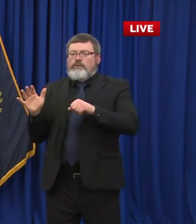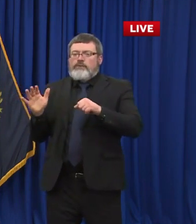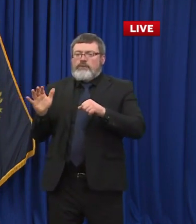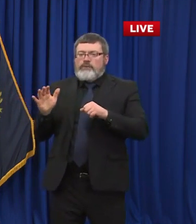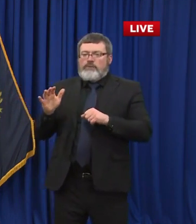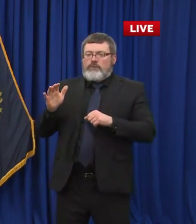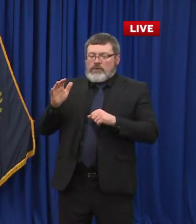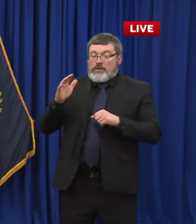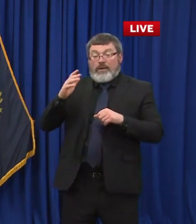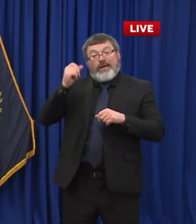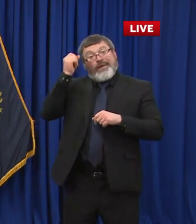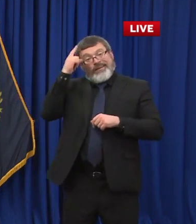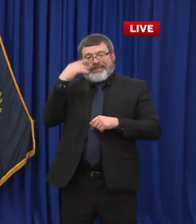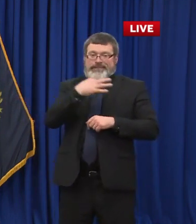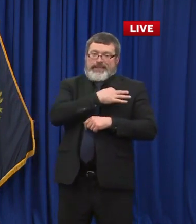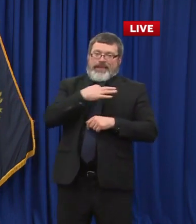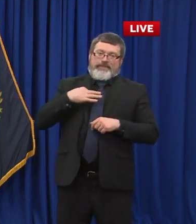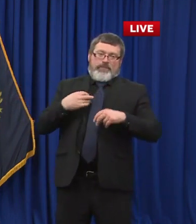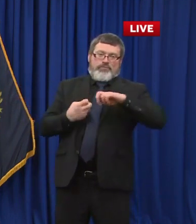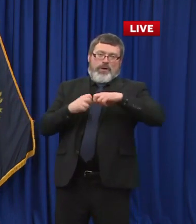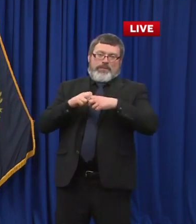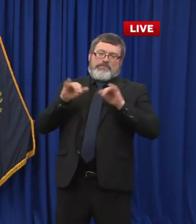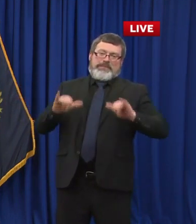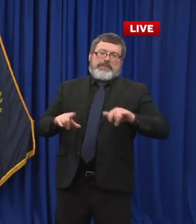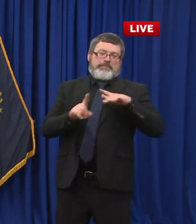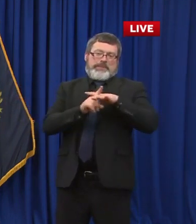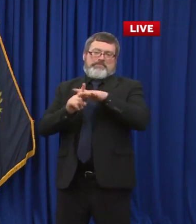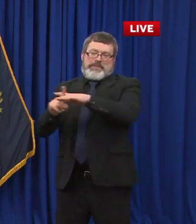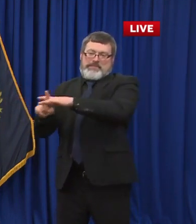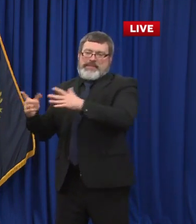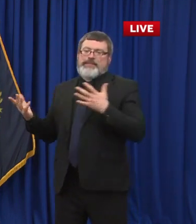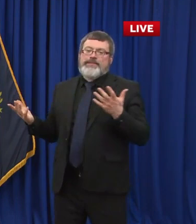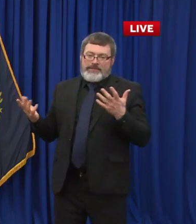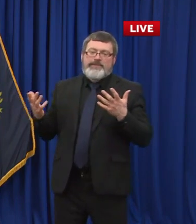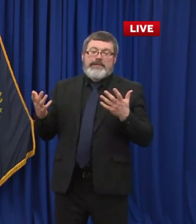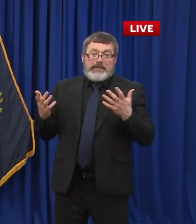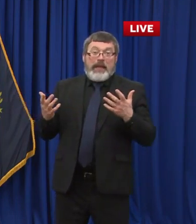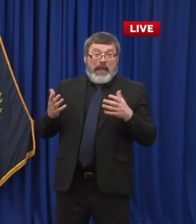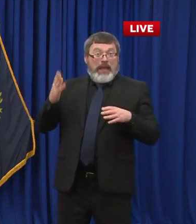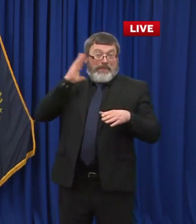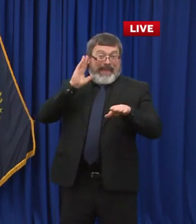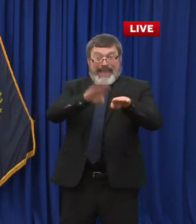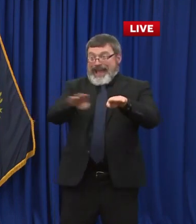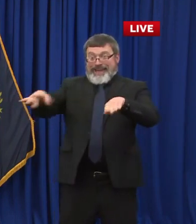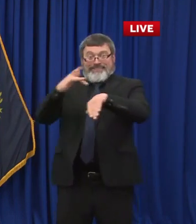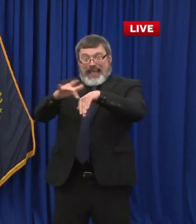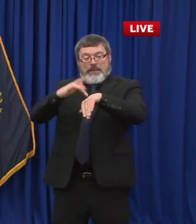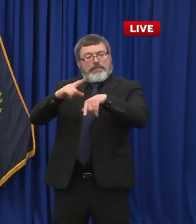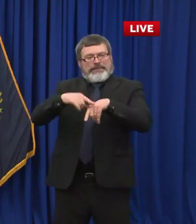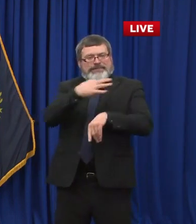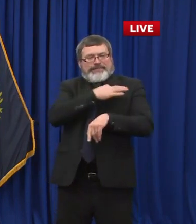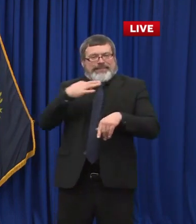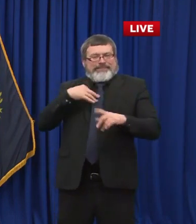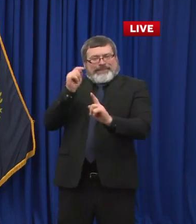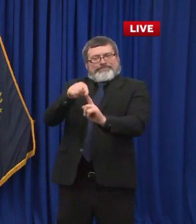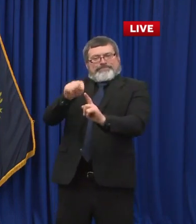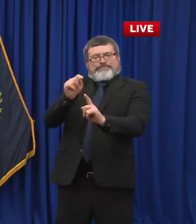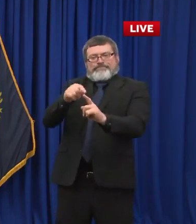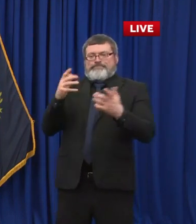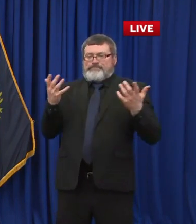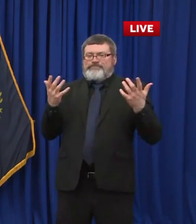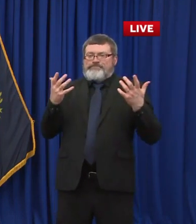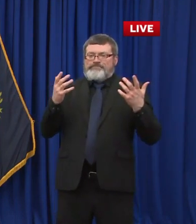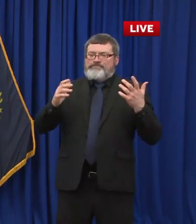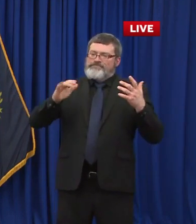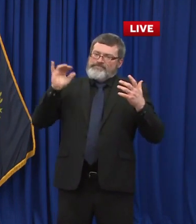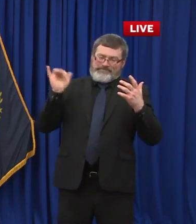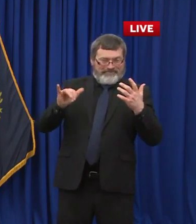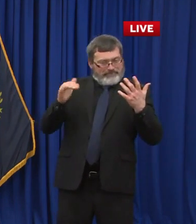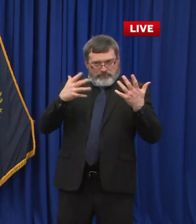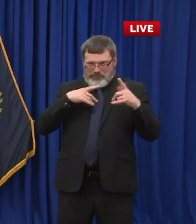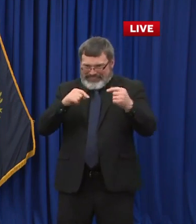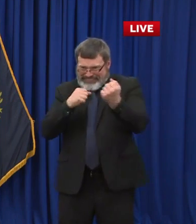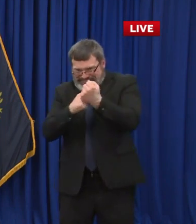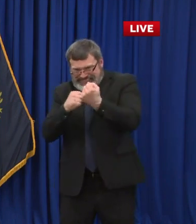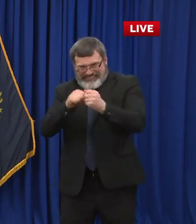THIS CONTINUES TO BE A DYNAMIC SPACE WITH NUMBERS CHANGING AND HEALTH CARE AGENCIES DEALING WITH STAFFING SHORTAGES, WHICH MAY LIMIT CAPACITY.